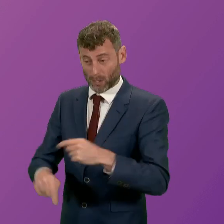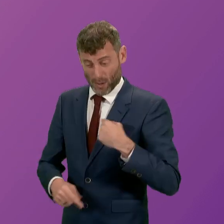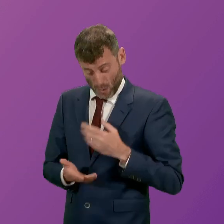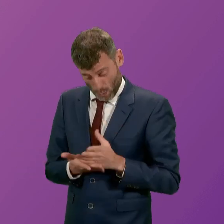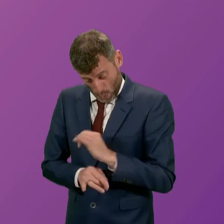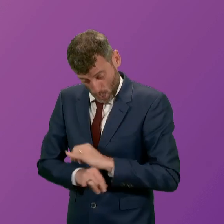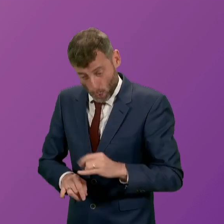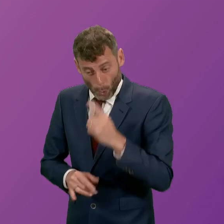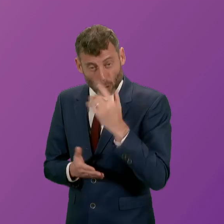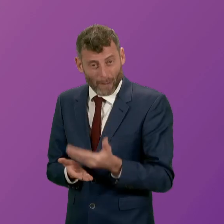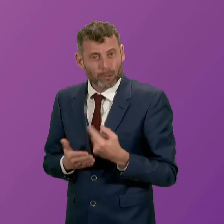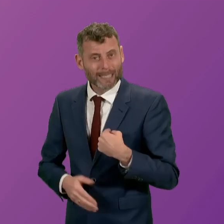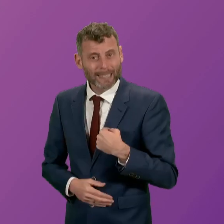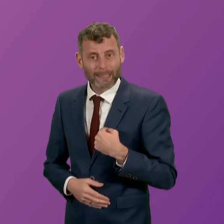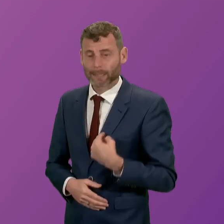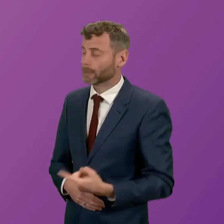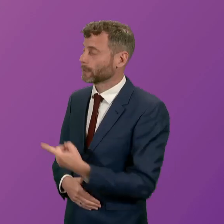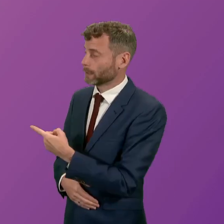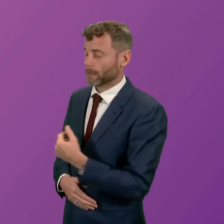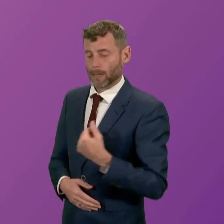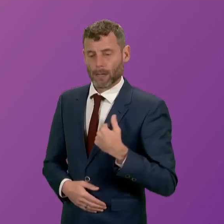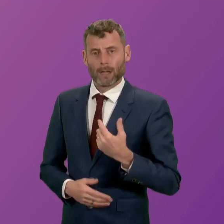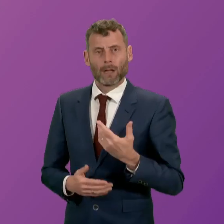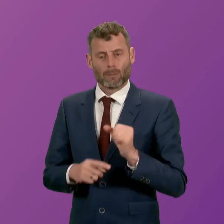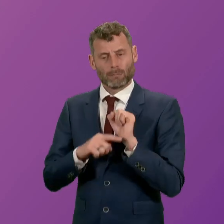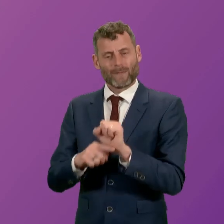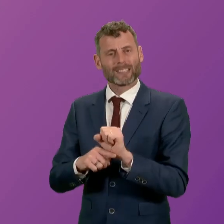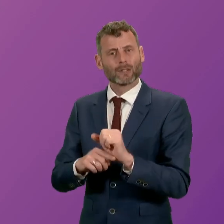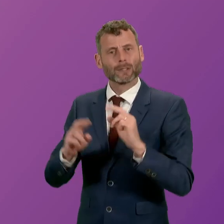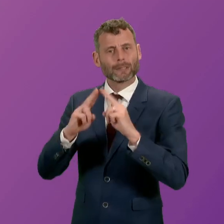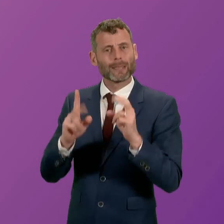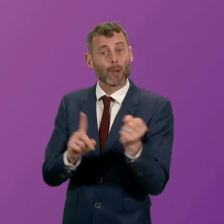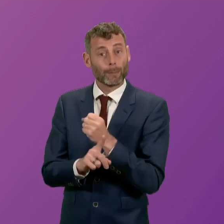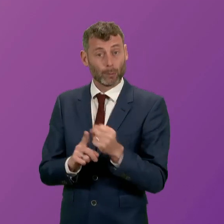My Prevention of Domestic Abuse Bill was published this morning. If passed, it would